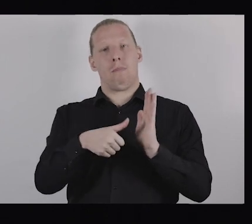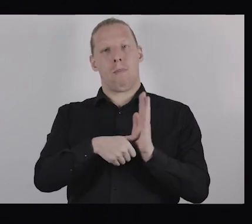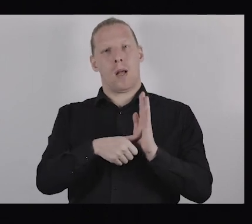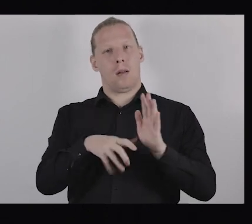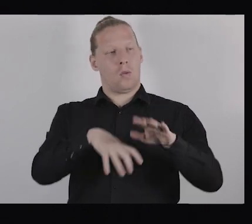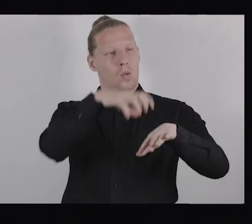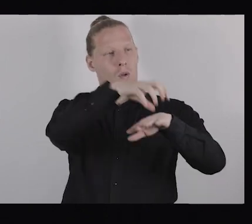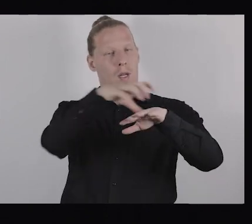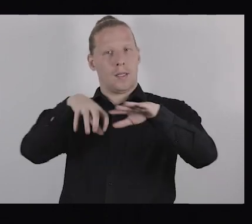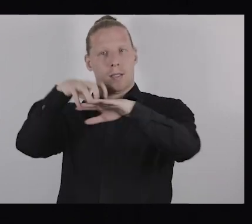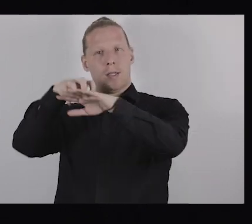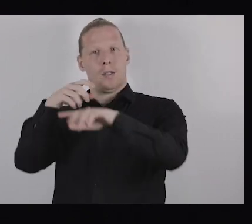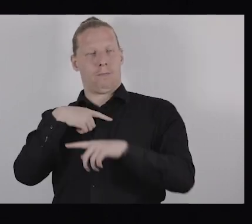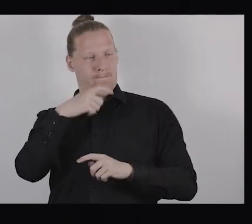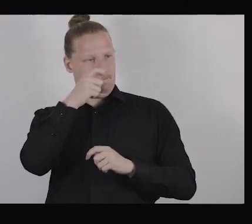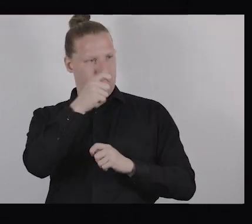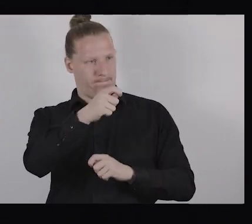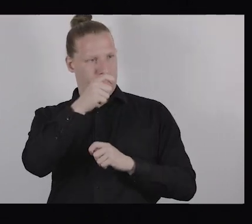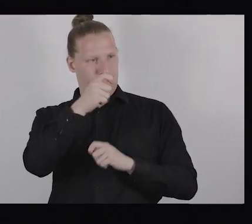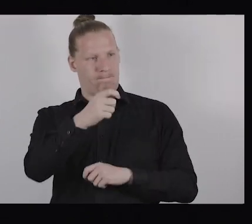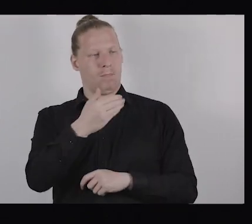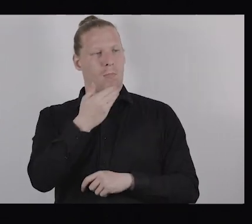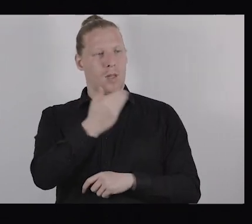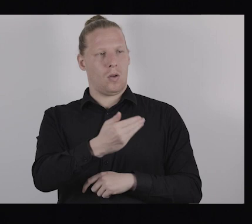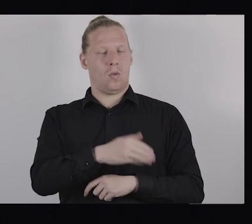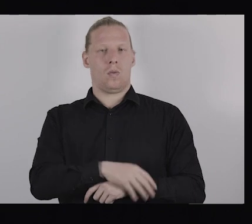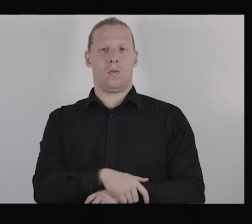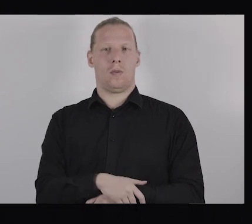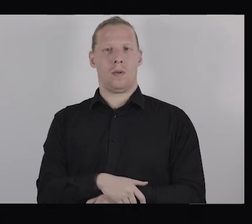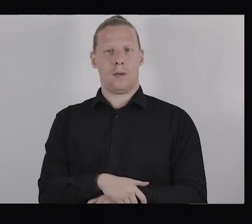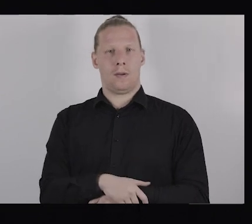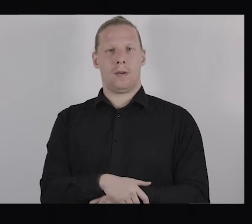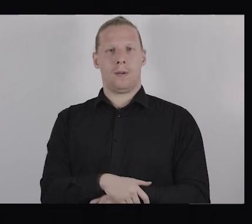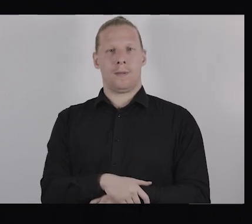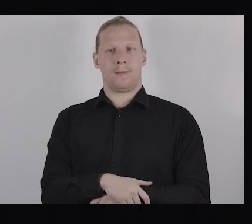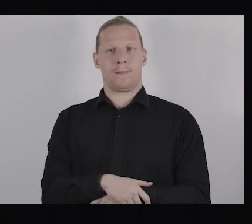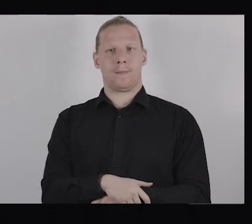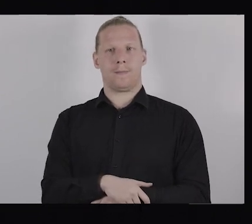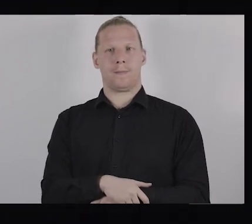my heartfelt thanks. Thank you all.